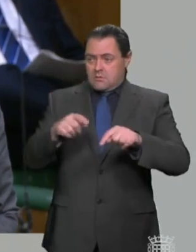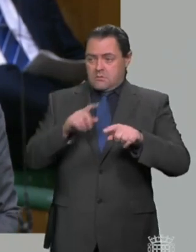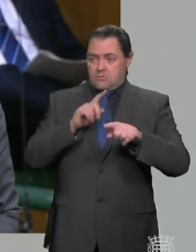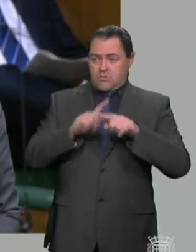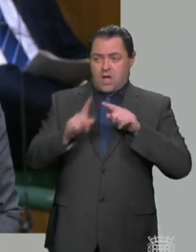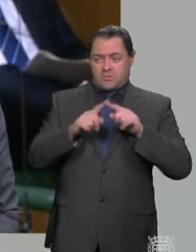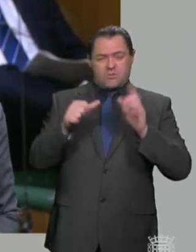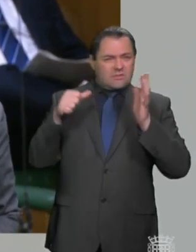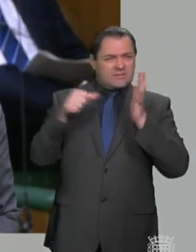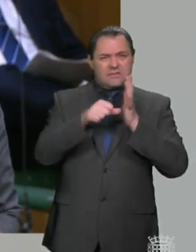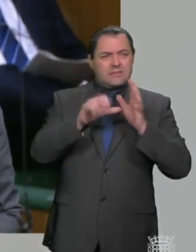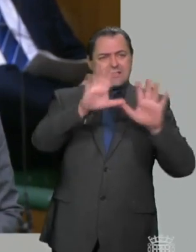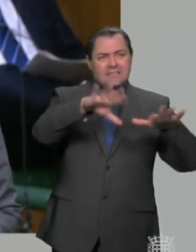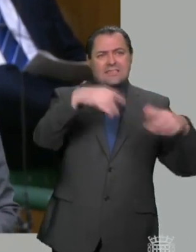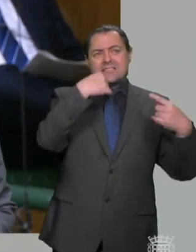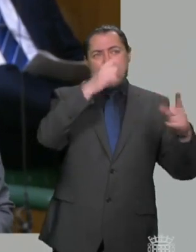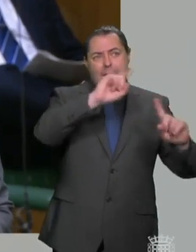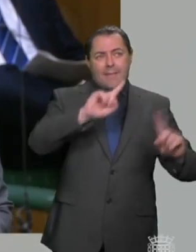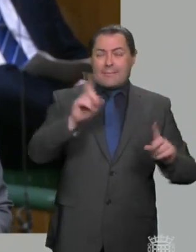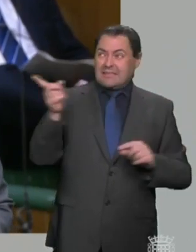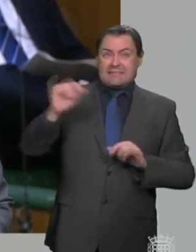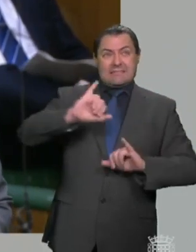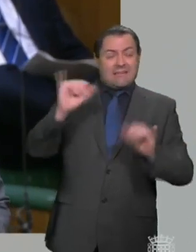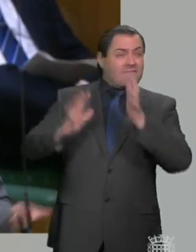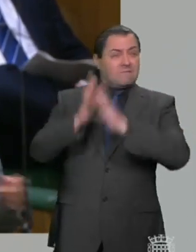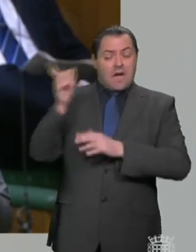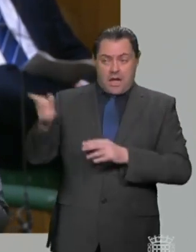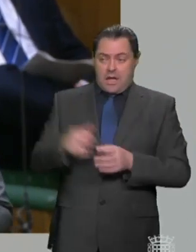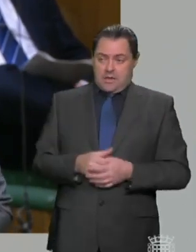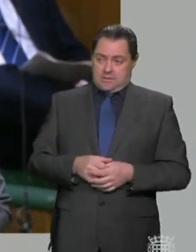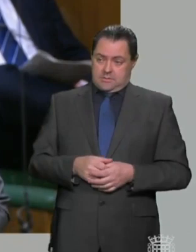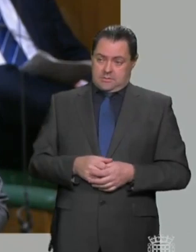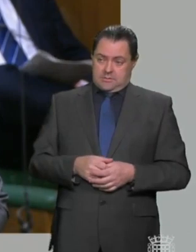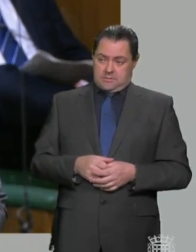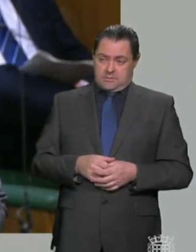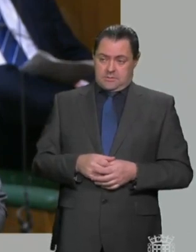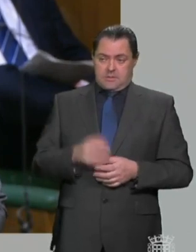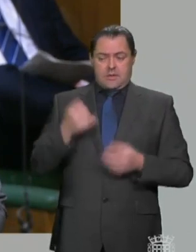alarm for the residents living in the flats above. During the pandemic, community spirit has been